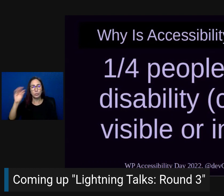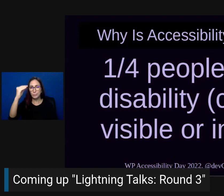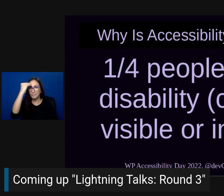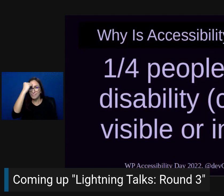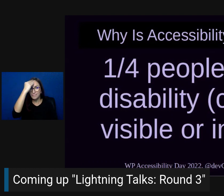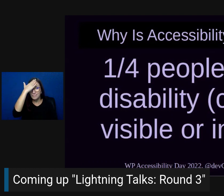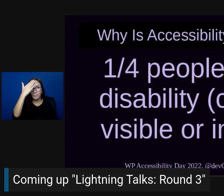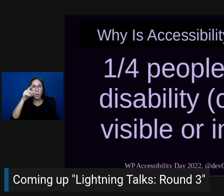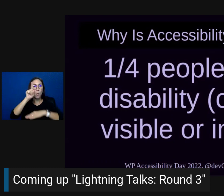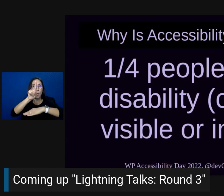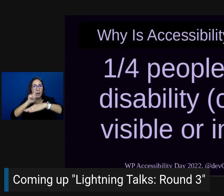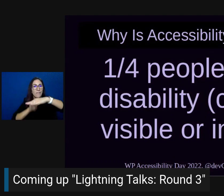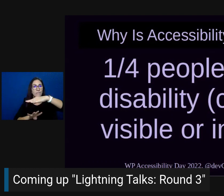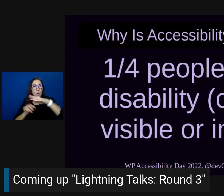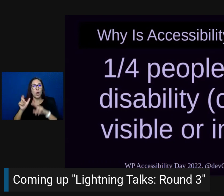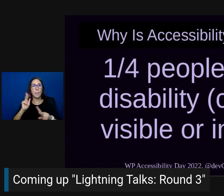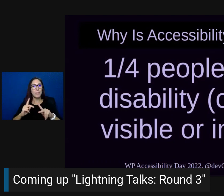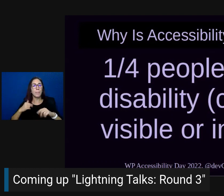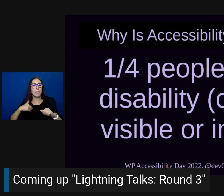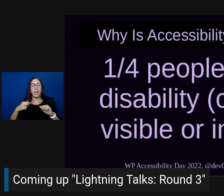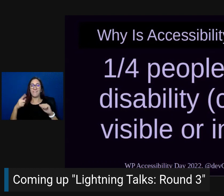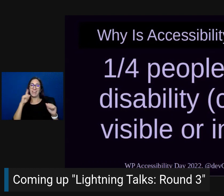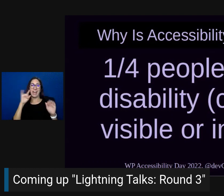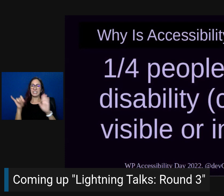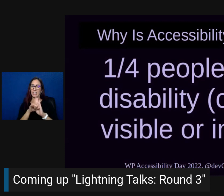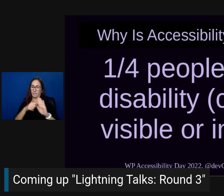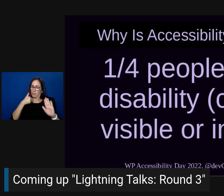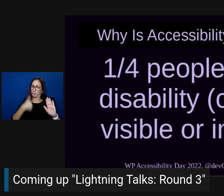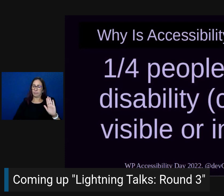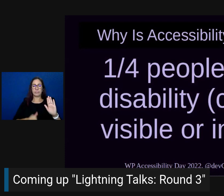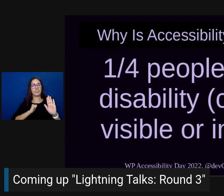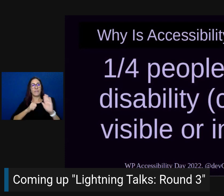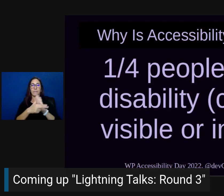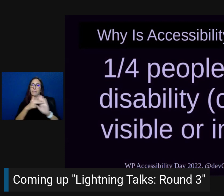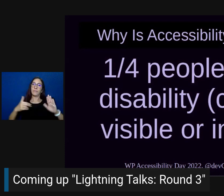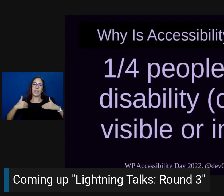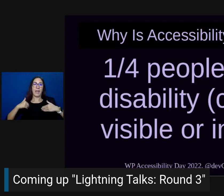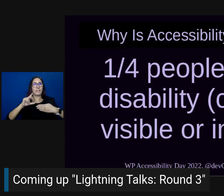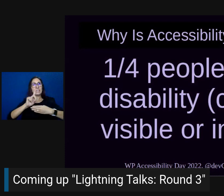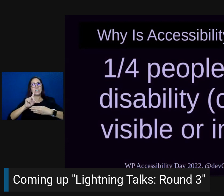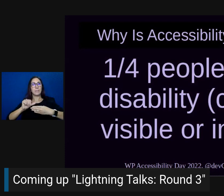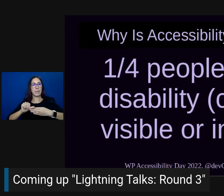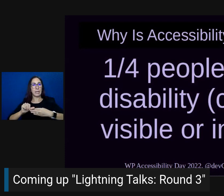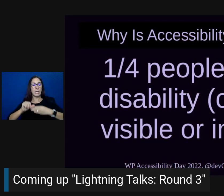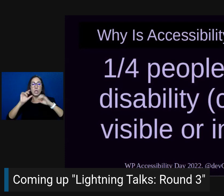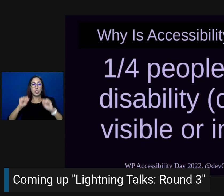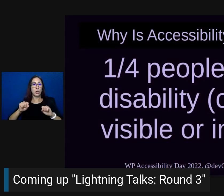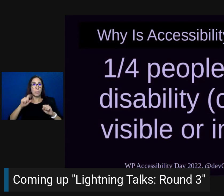That disability could be something that's visible or something that's completely invisible.